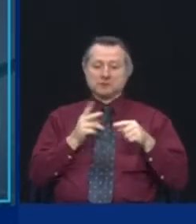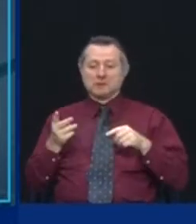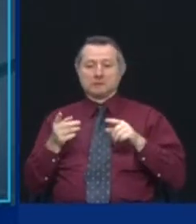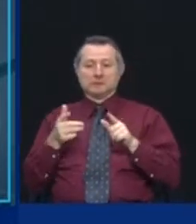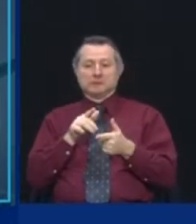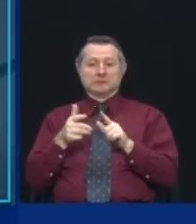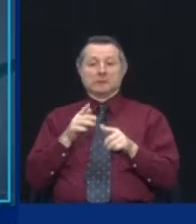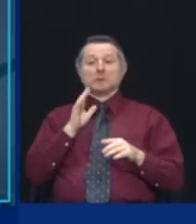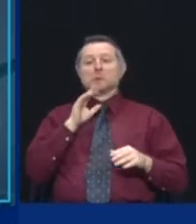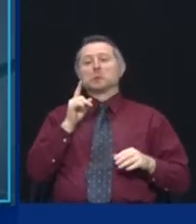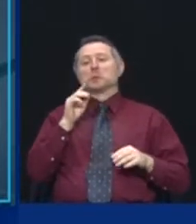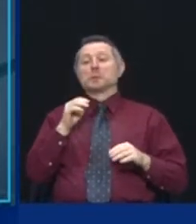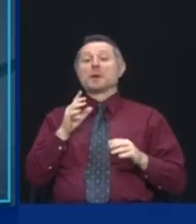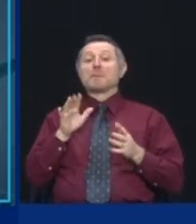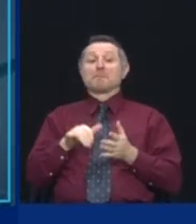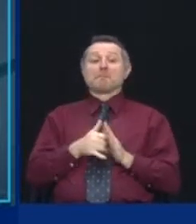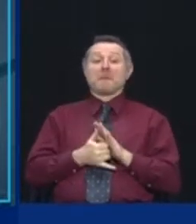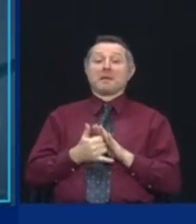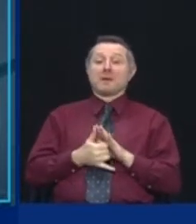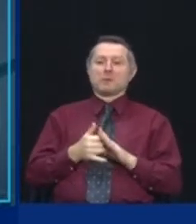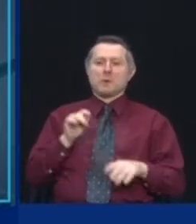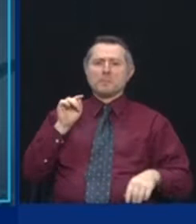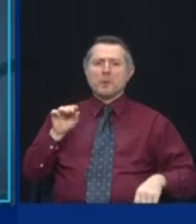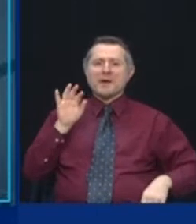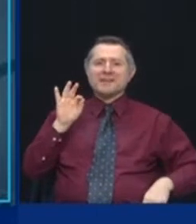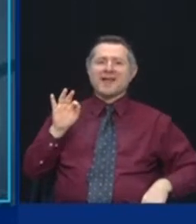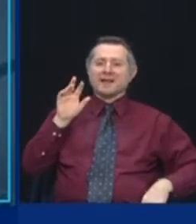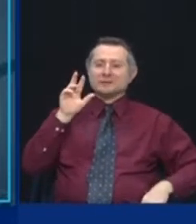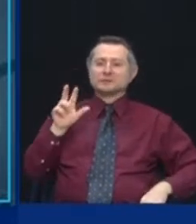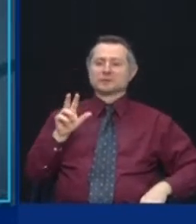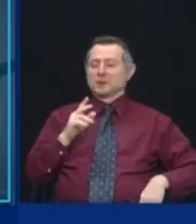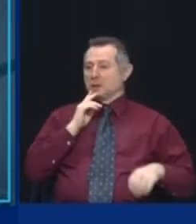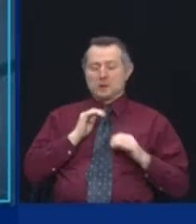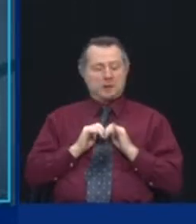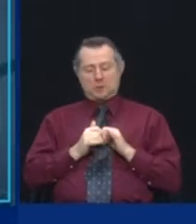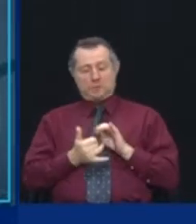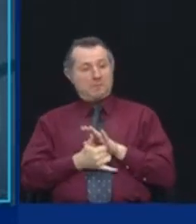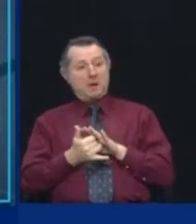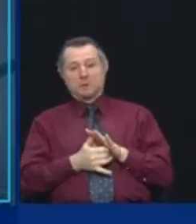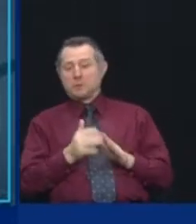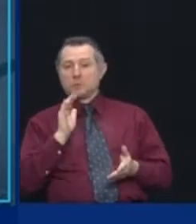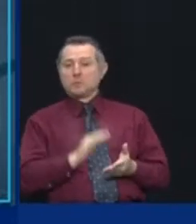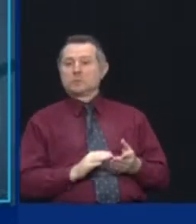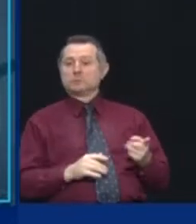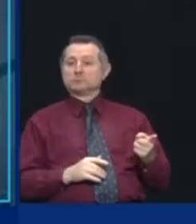BUT STATEN ISLAND HAS BEEN RIGHT THERE, NUMBER ONE, NUMBER TWO.